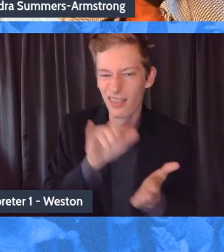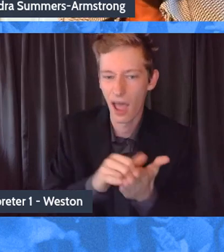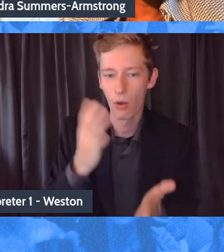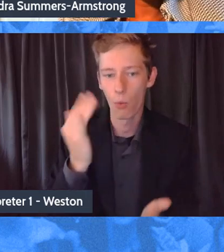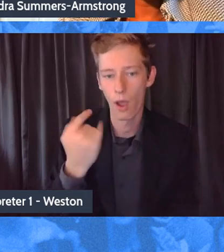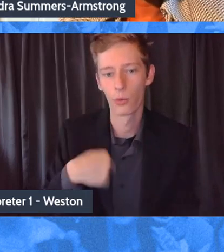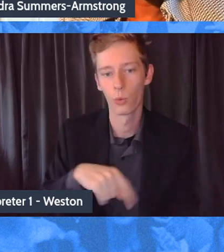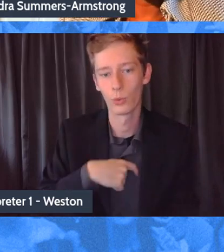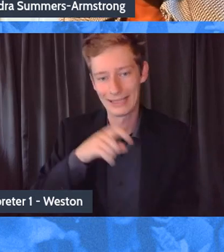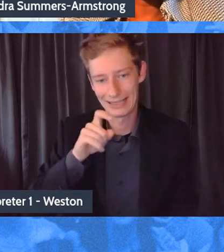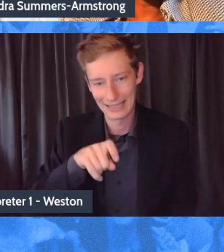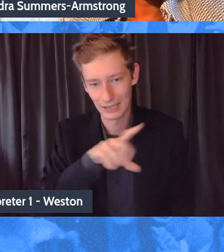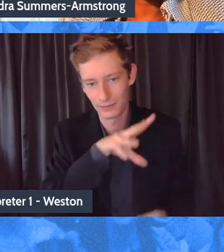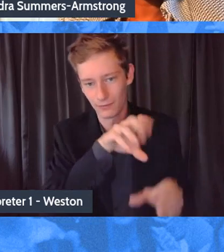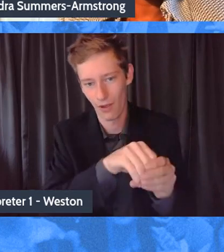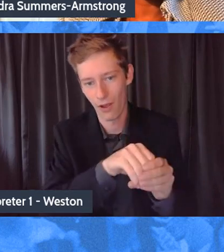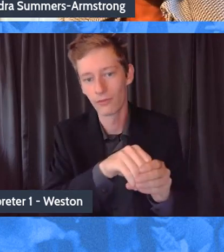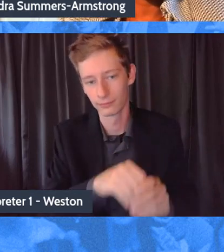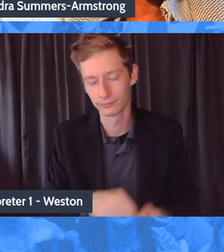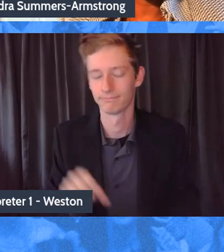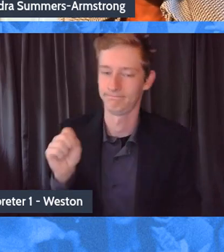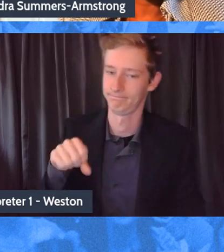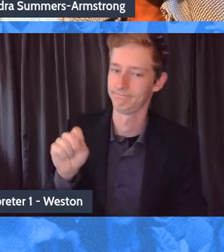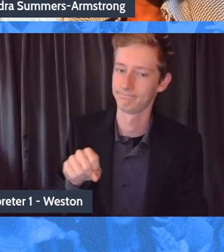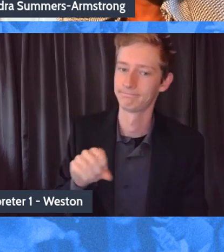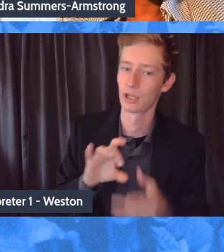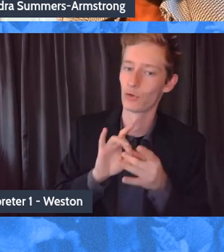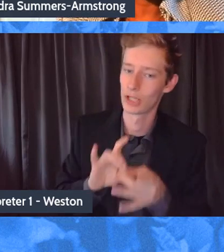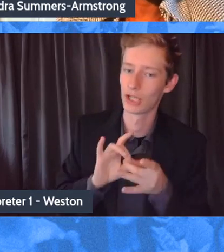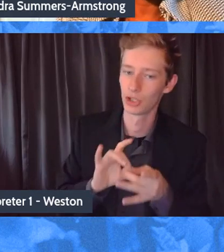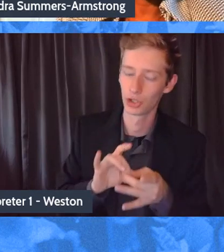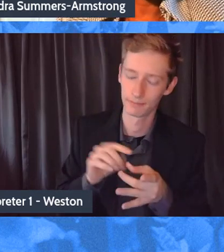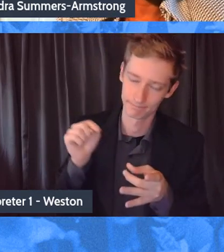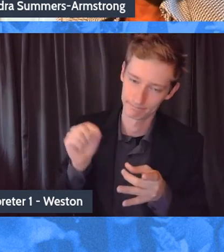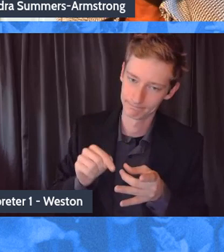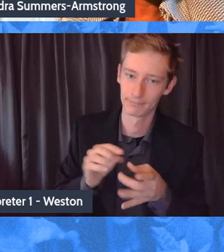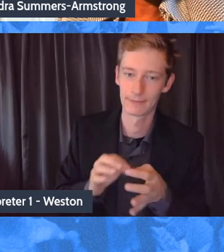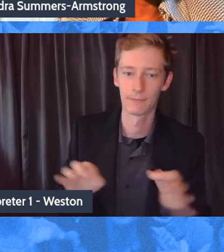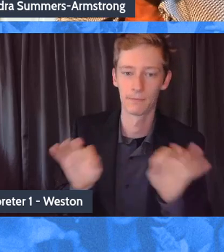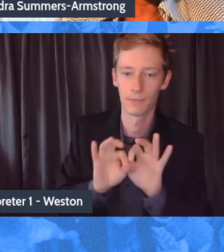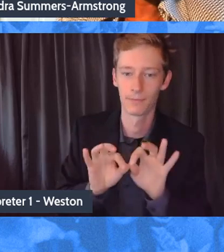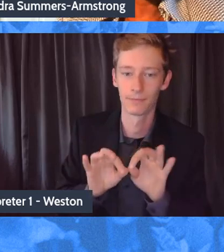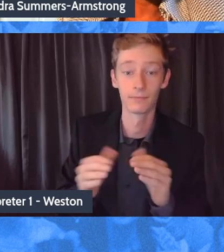Absolutely. Those relationships are really critical. Thank you for that. Senator Steele, how about you?